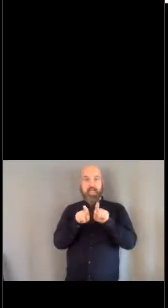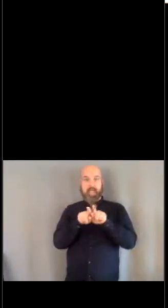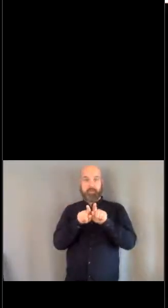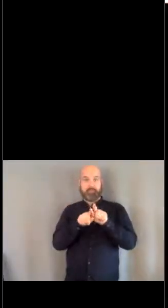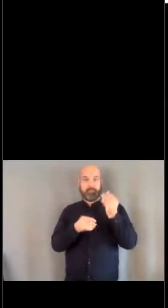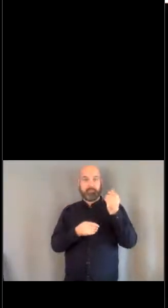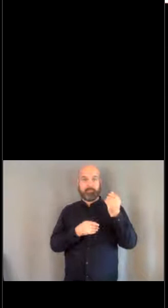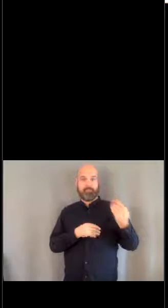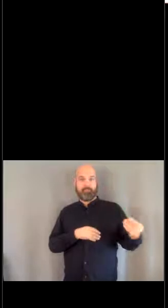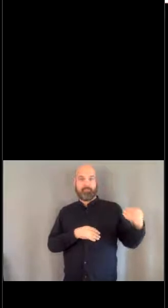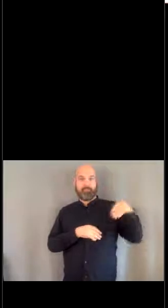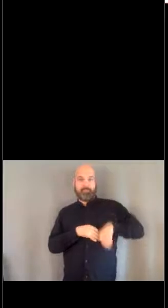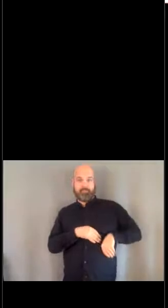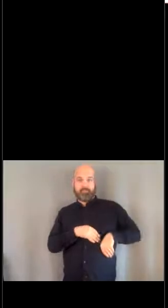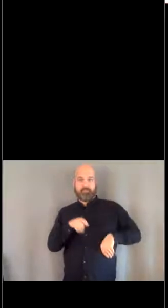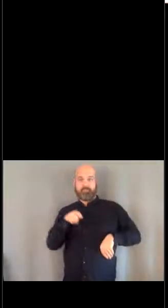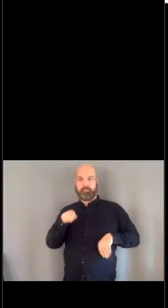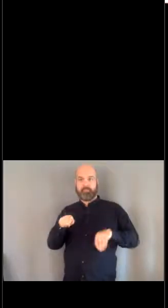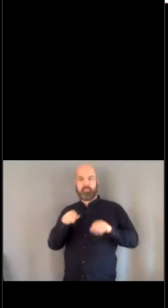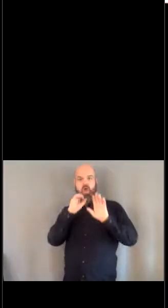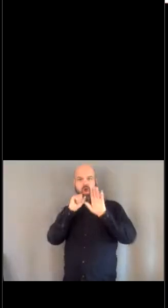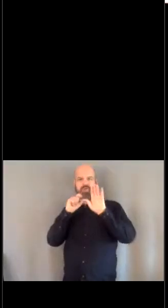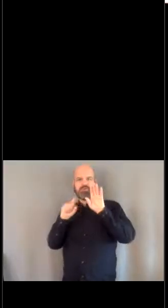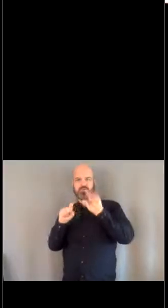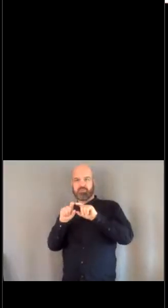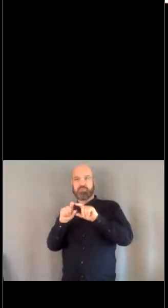but if the services and the goods required for that person